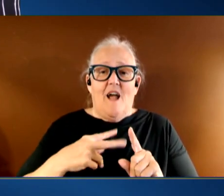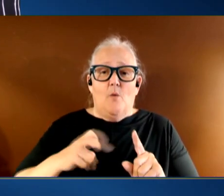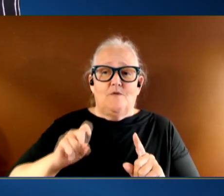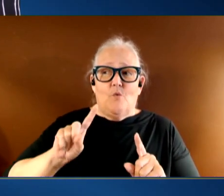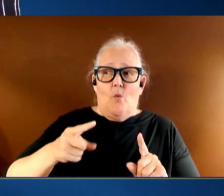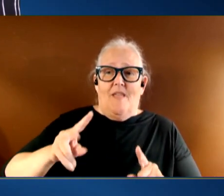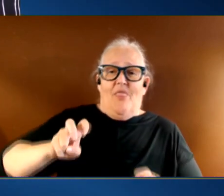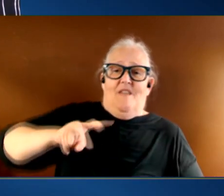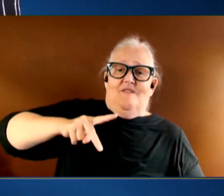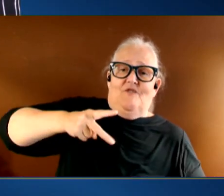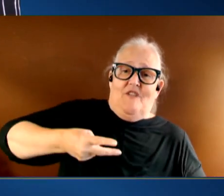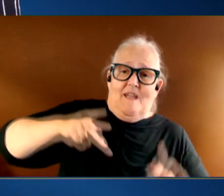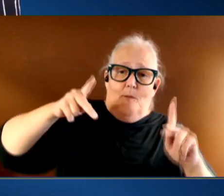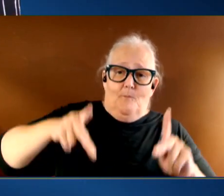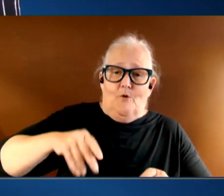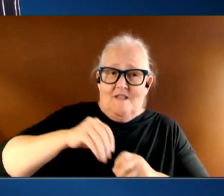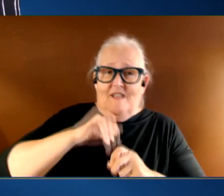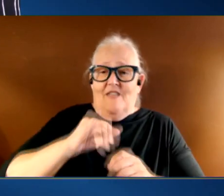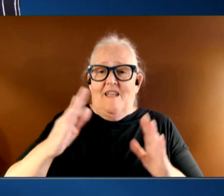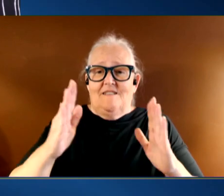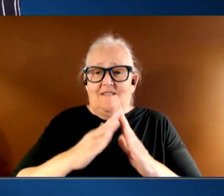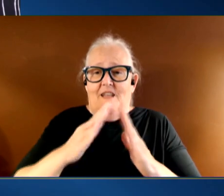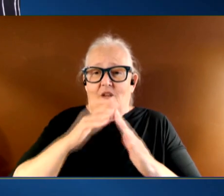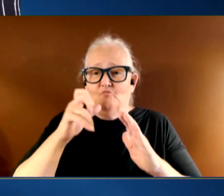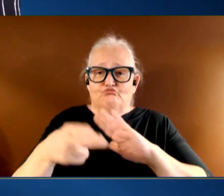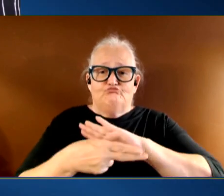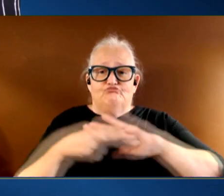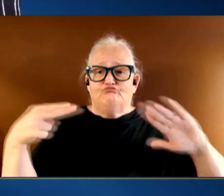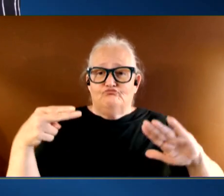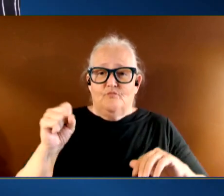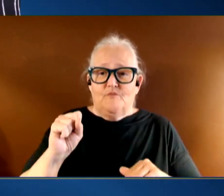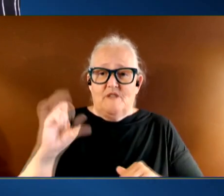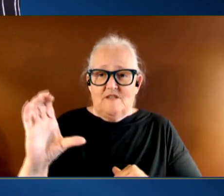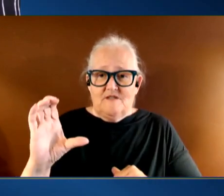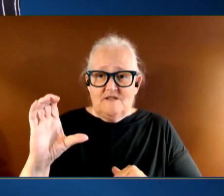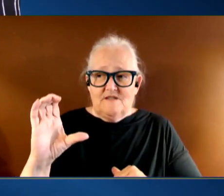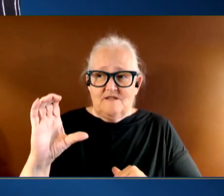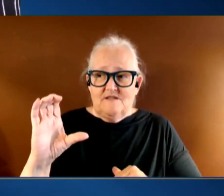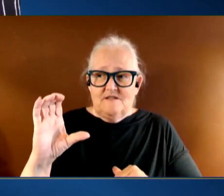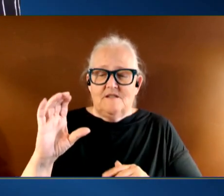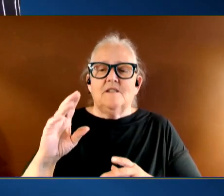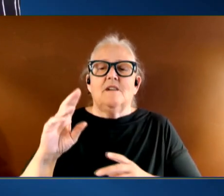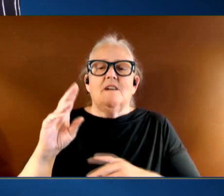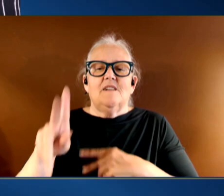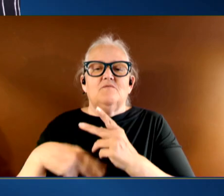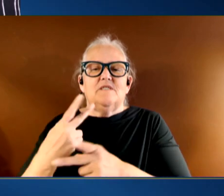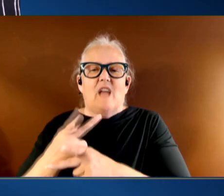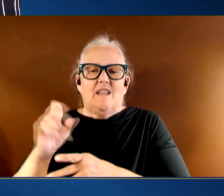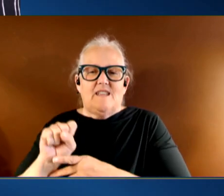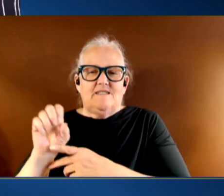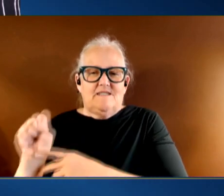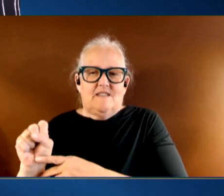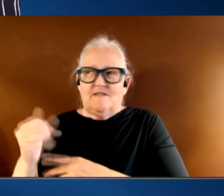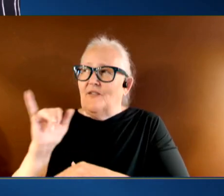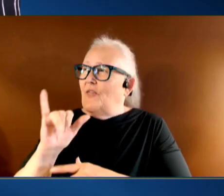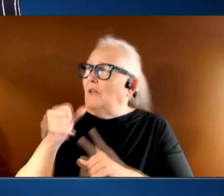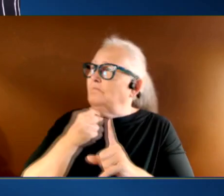the city to be diagnosed with sickle cell type SS [spelled phonetically] back in 1983. Currently,